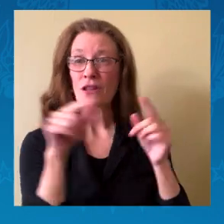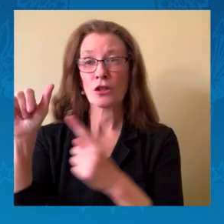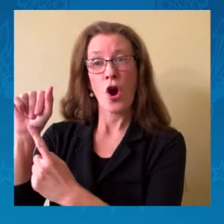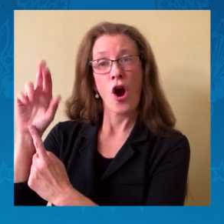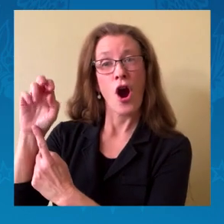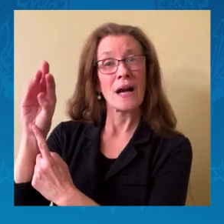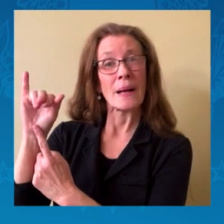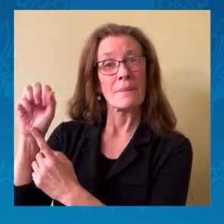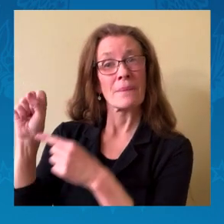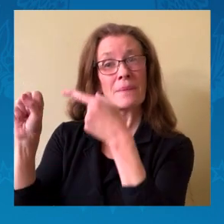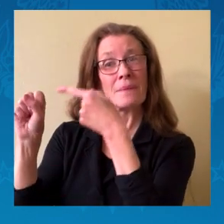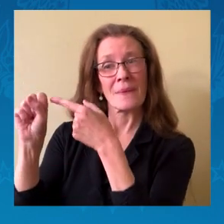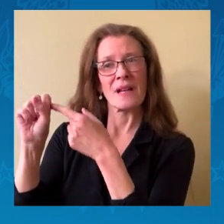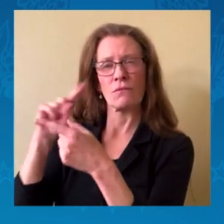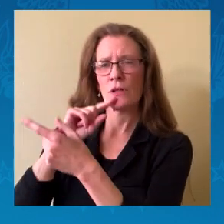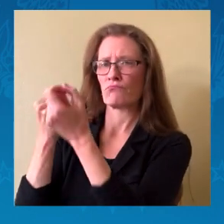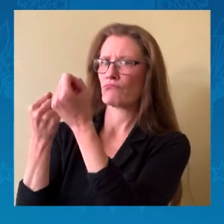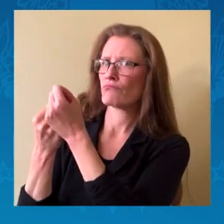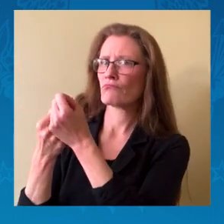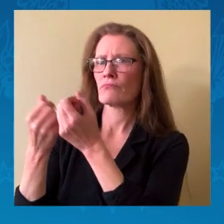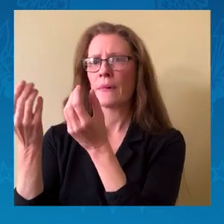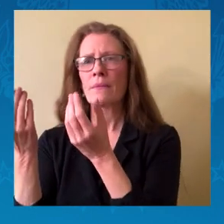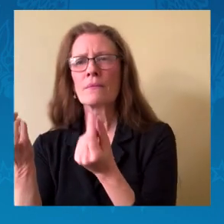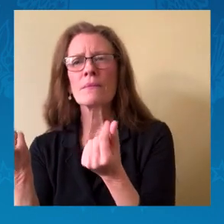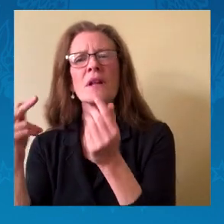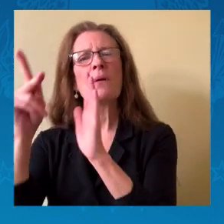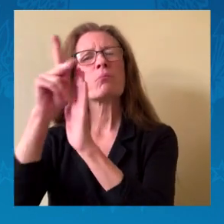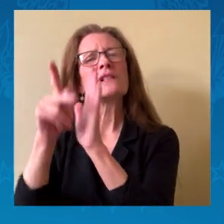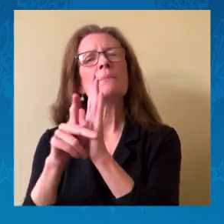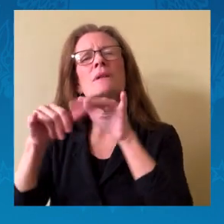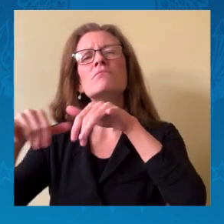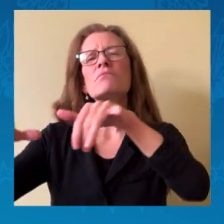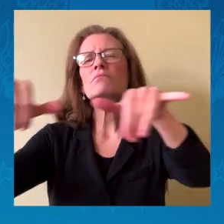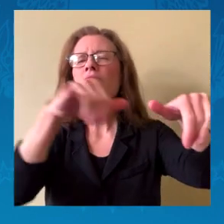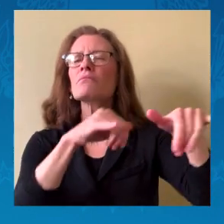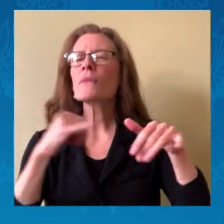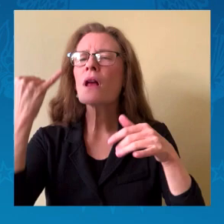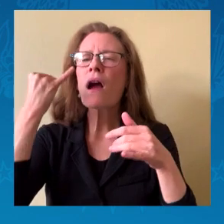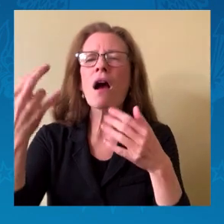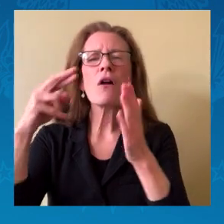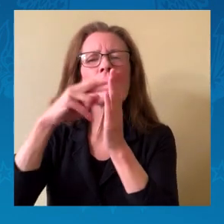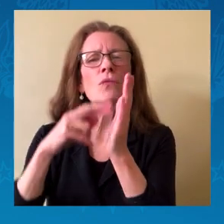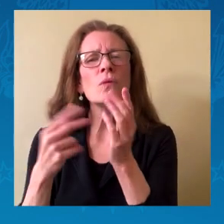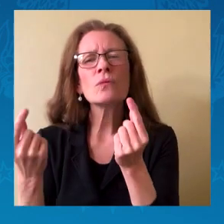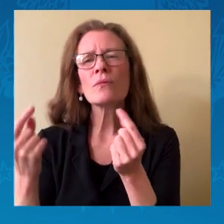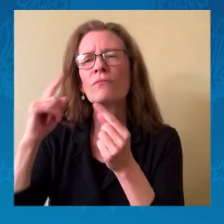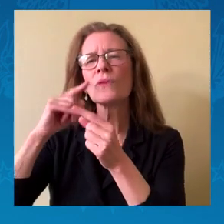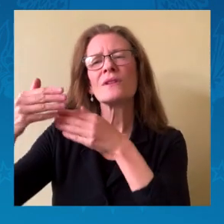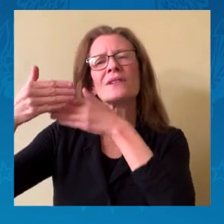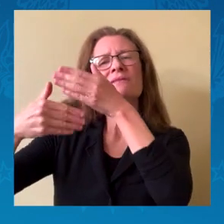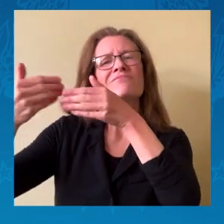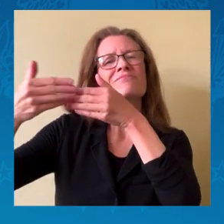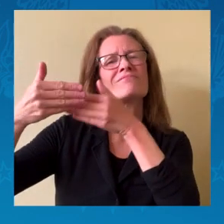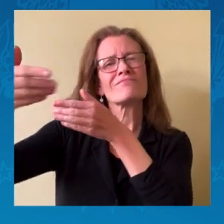to guide the next generation of civil exploration of outer space as we go to the Moon and onwards to Mars.